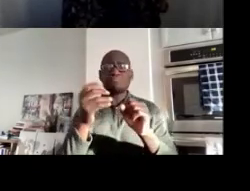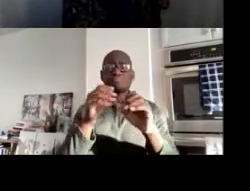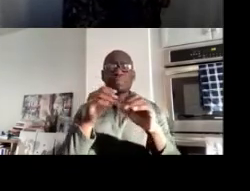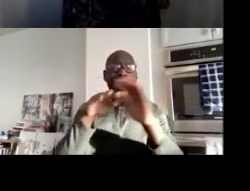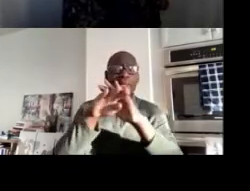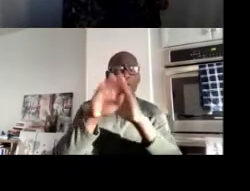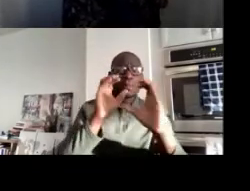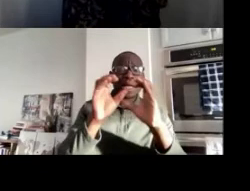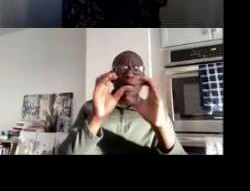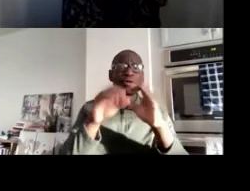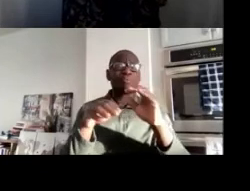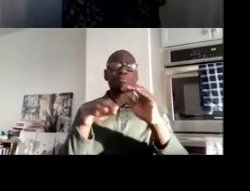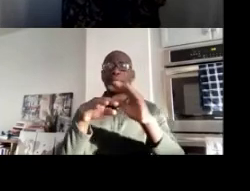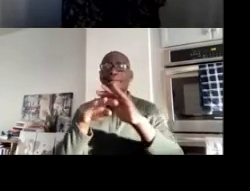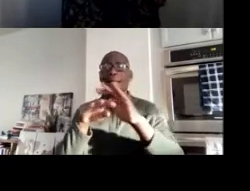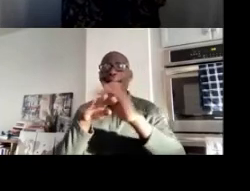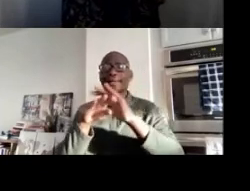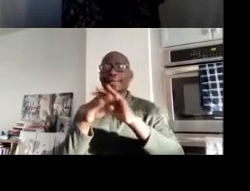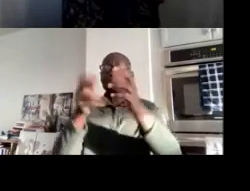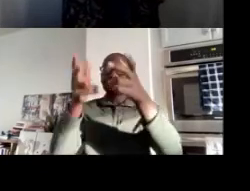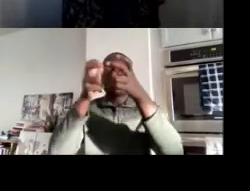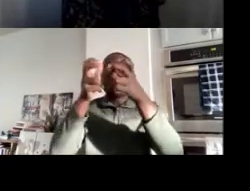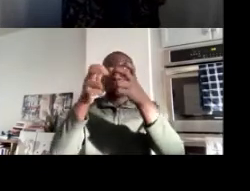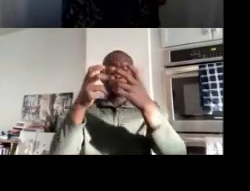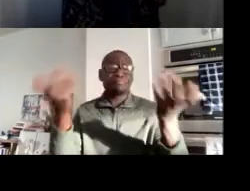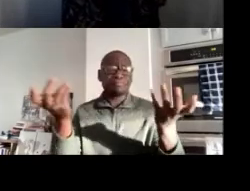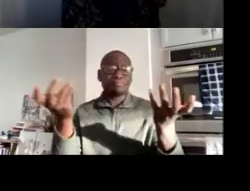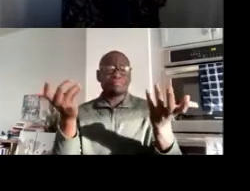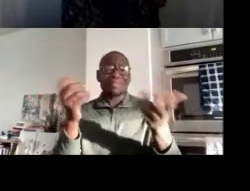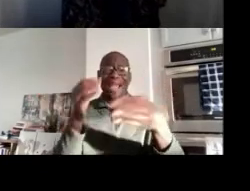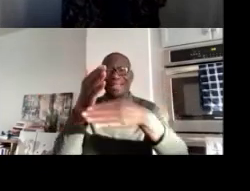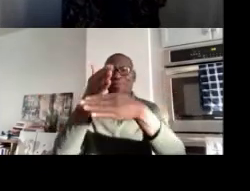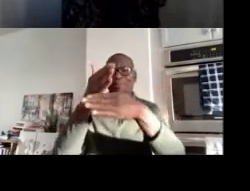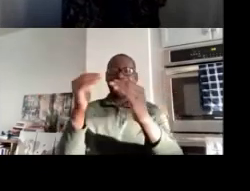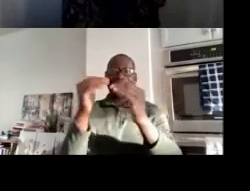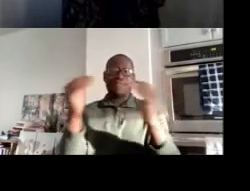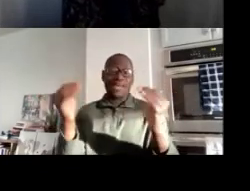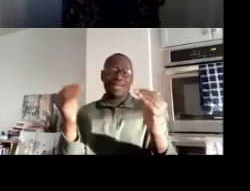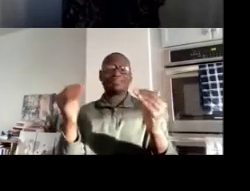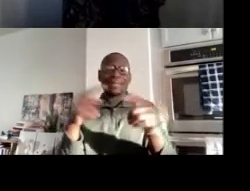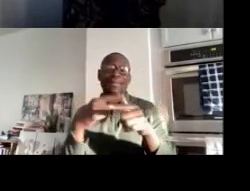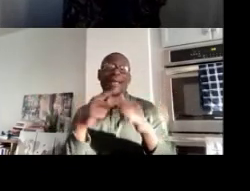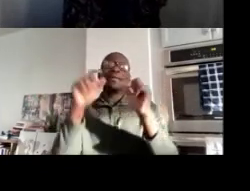level of proficiency with American Sign Language to access that receptively to be able to rely on